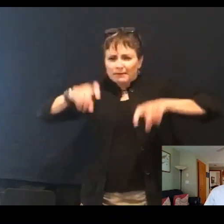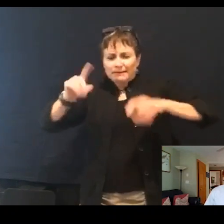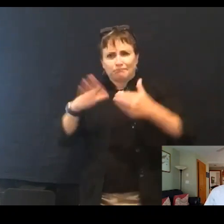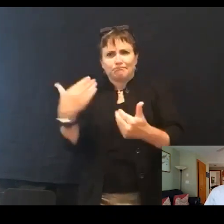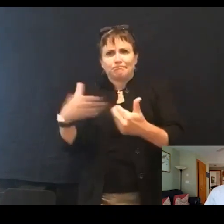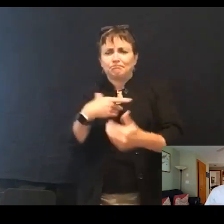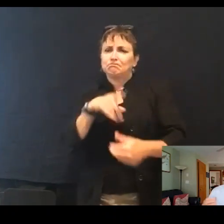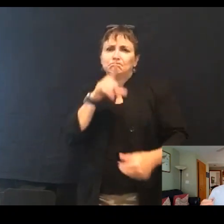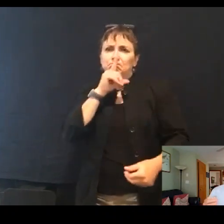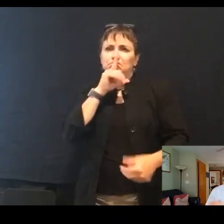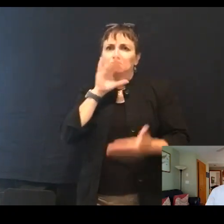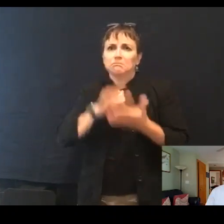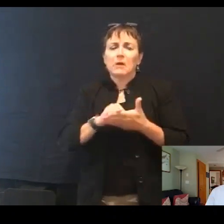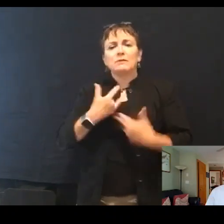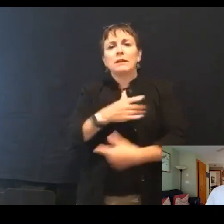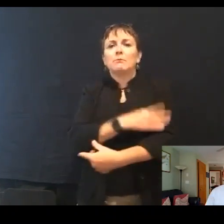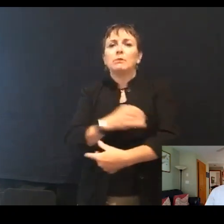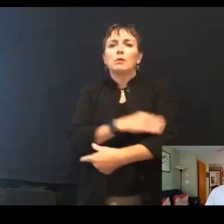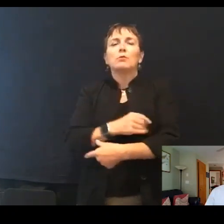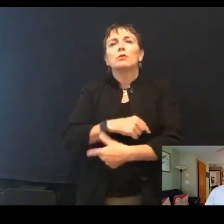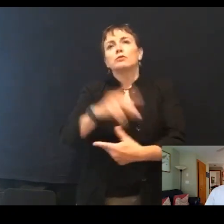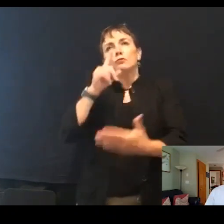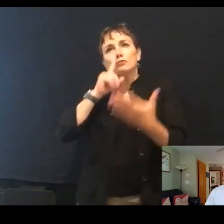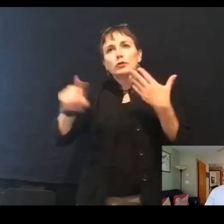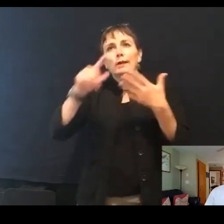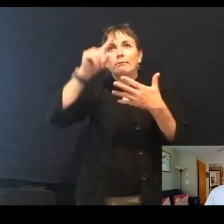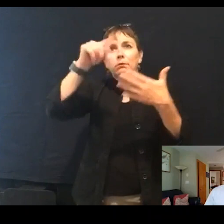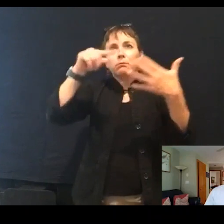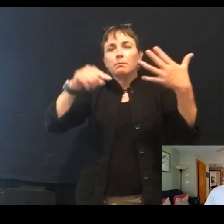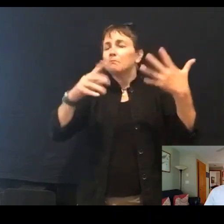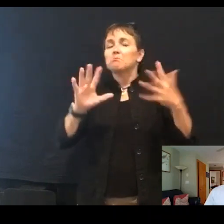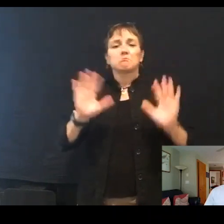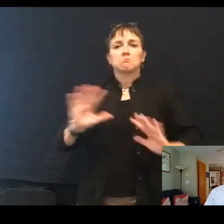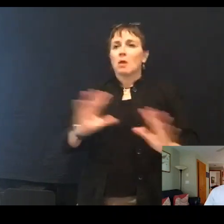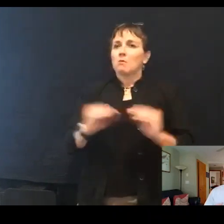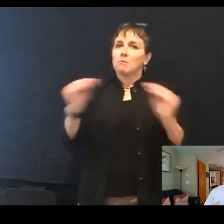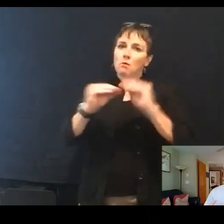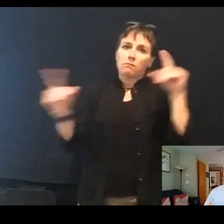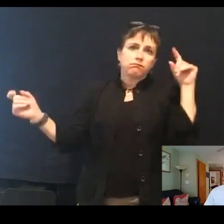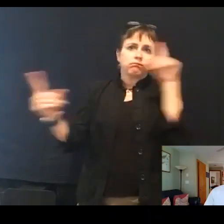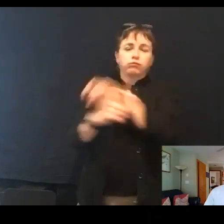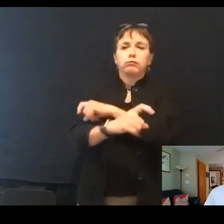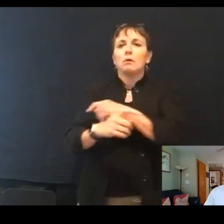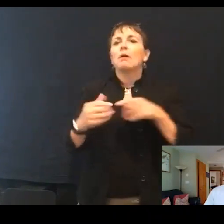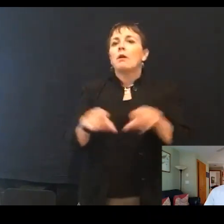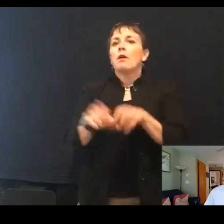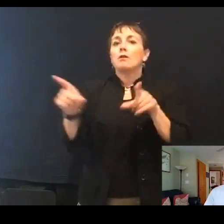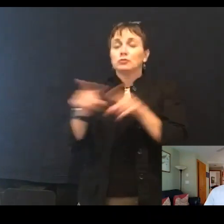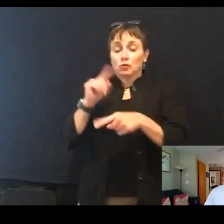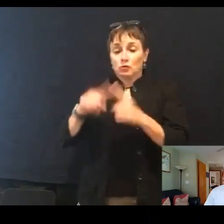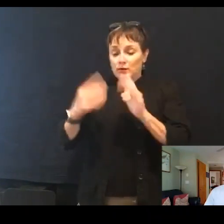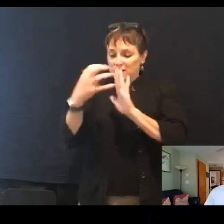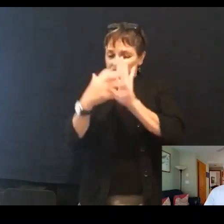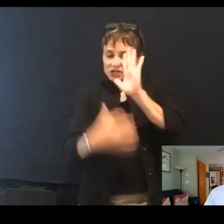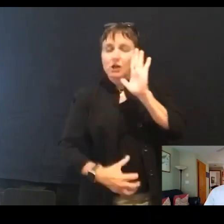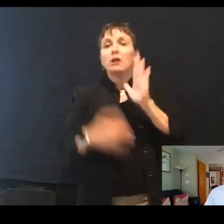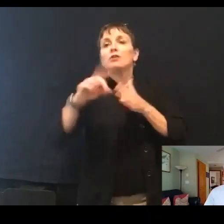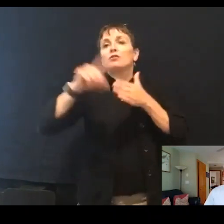where it's high, low, or normal. It comes with a very complicated analysis.